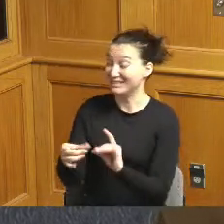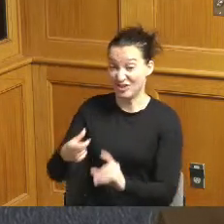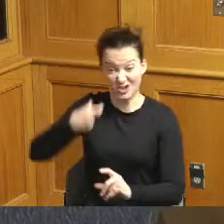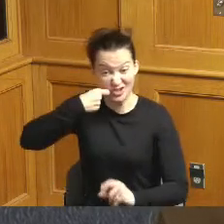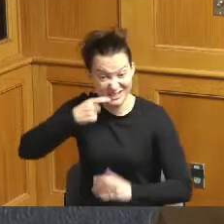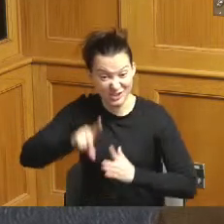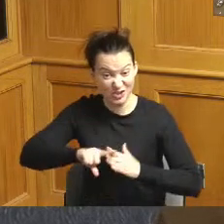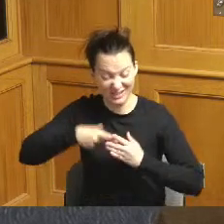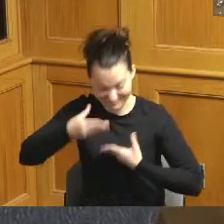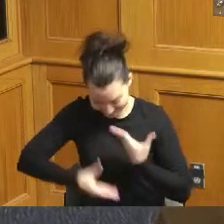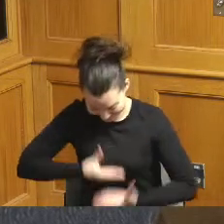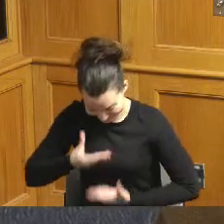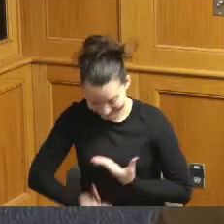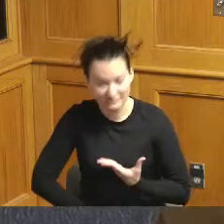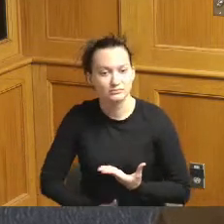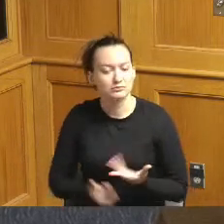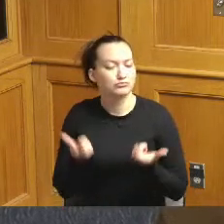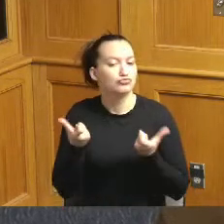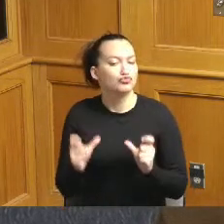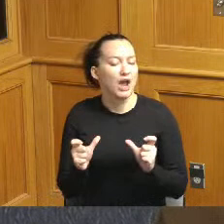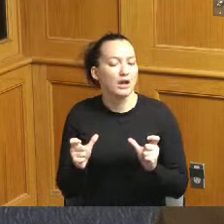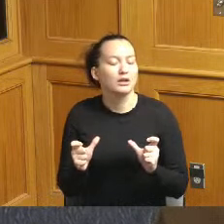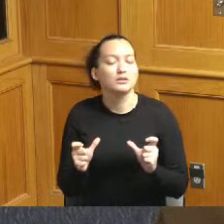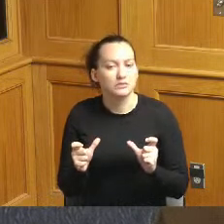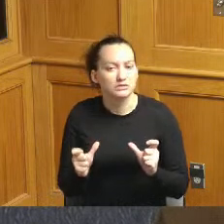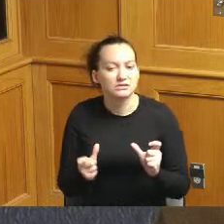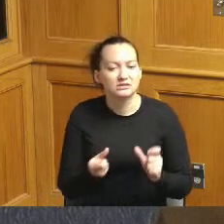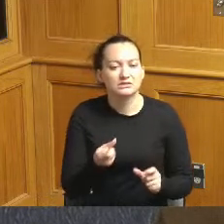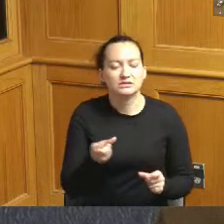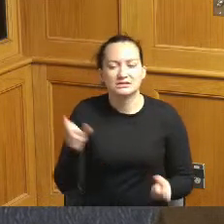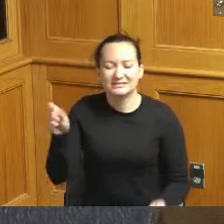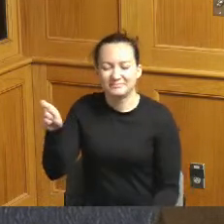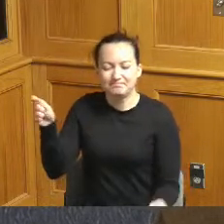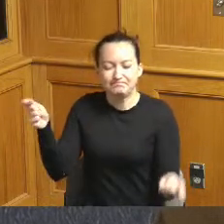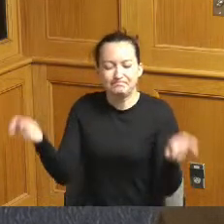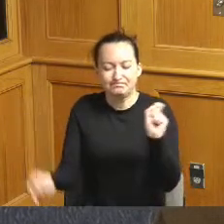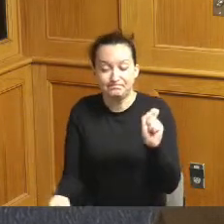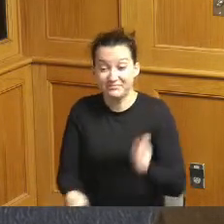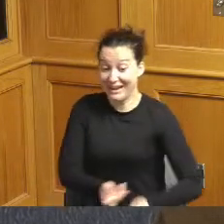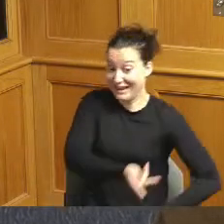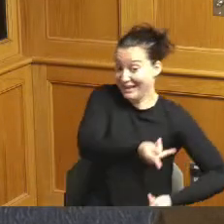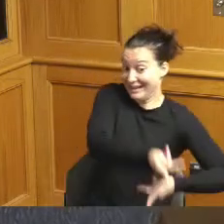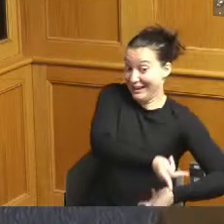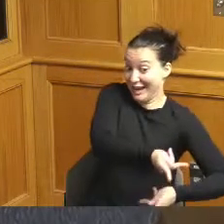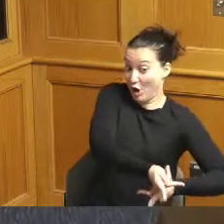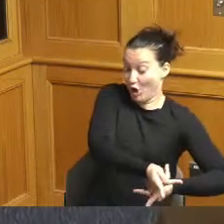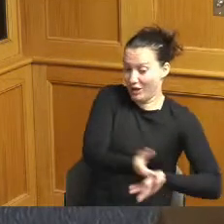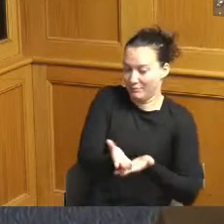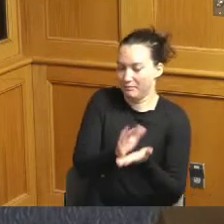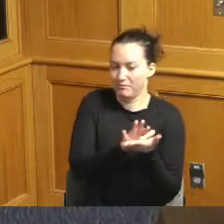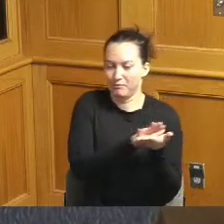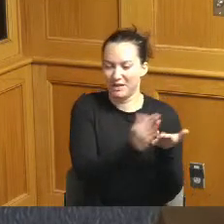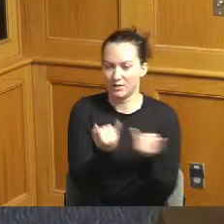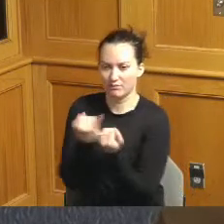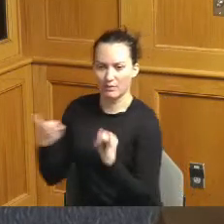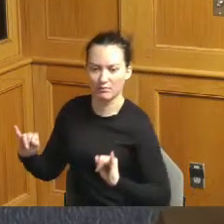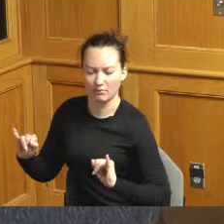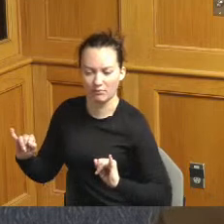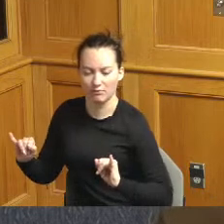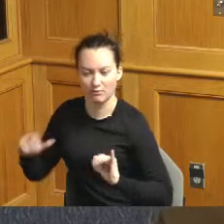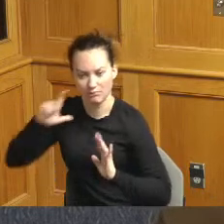with that to try to transition those views from care into Independence and a recognition that